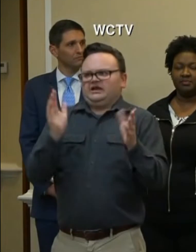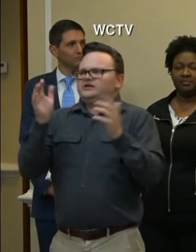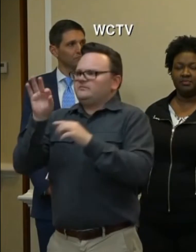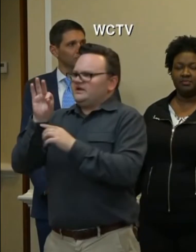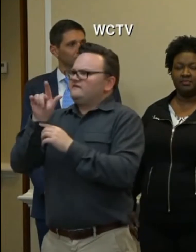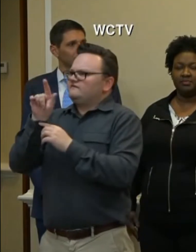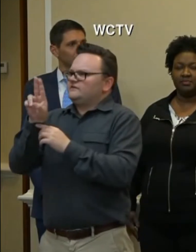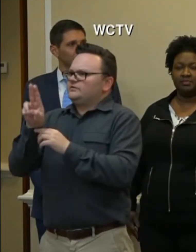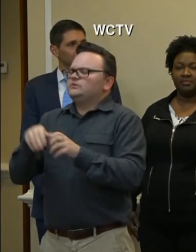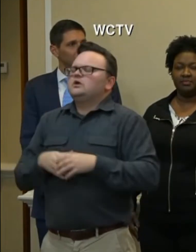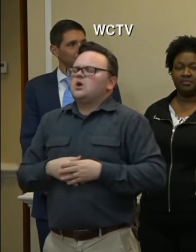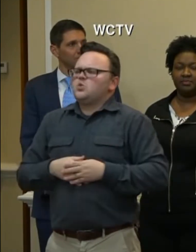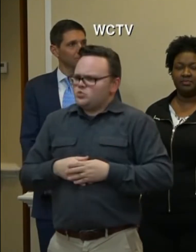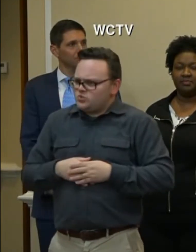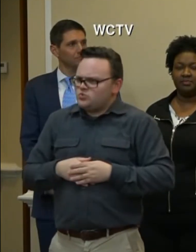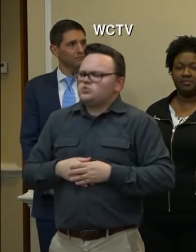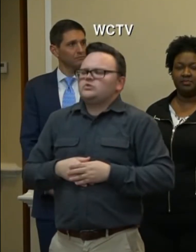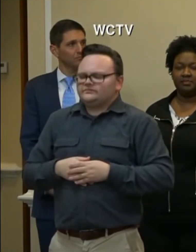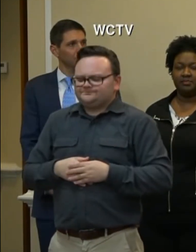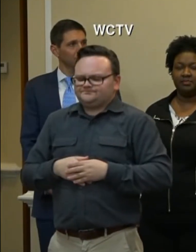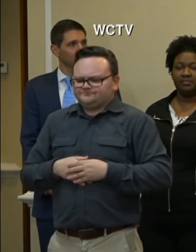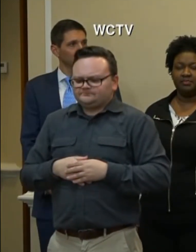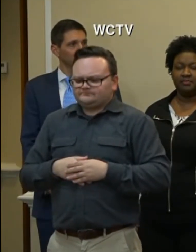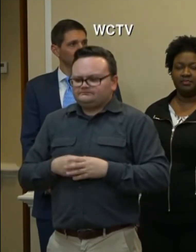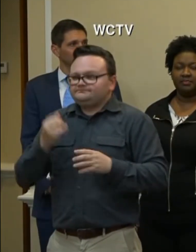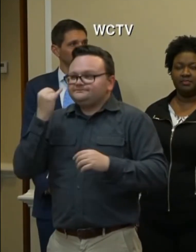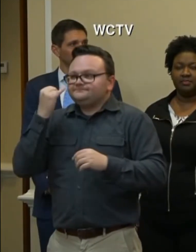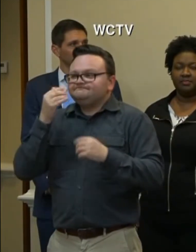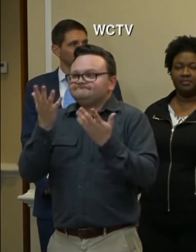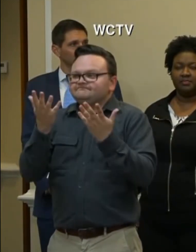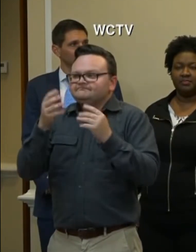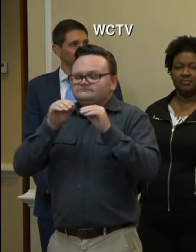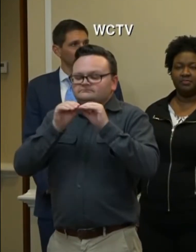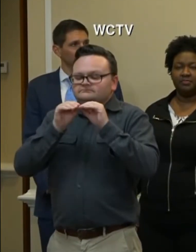because this is like flu-like illness spread by coughing the protective